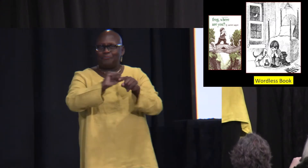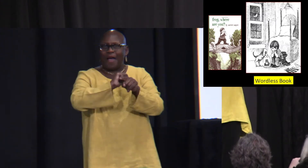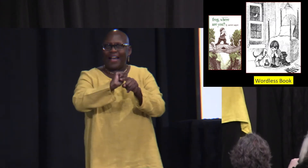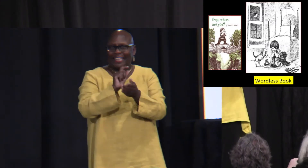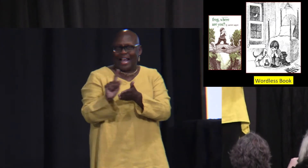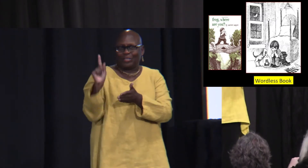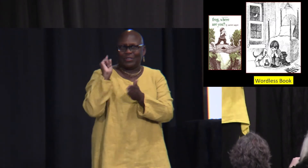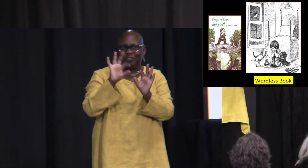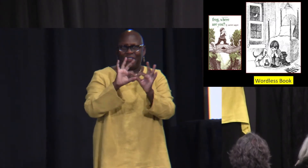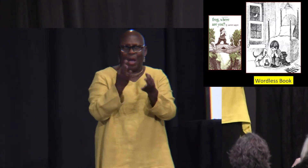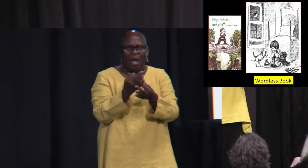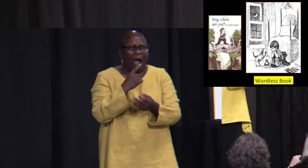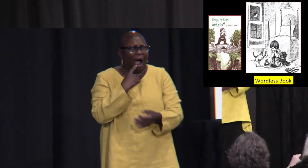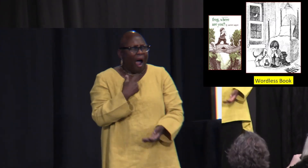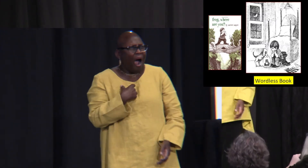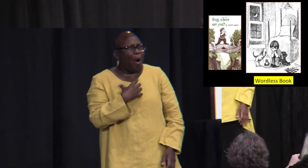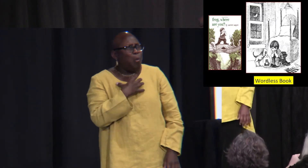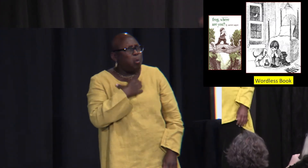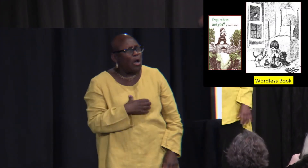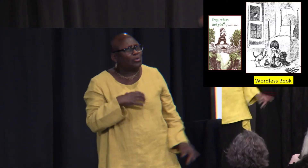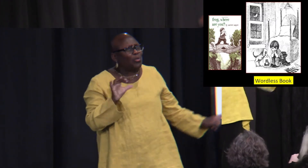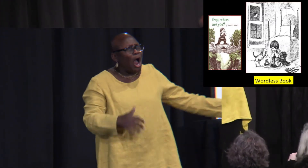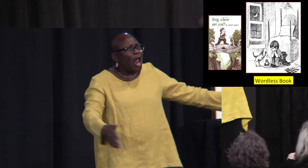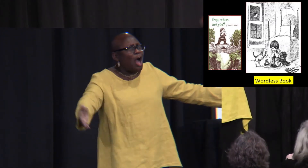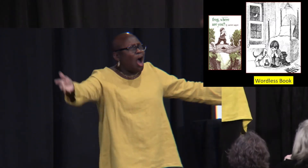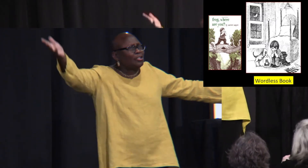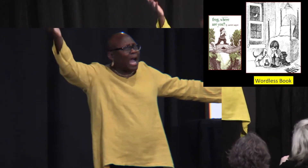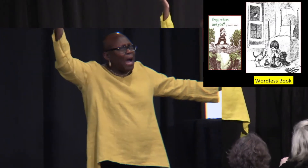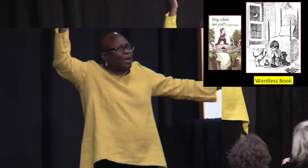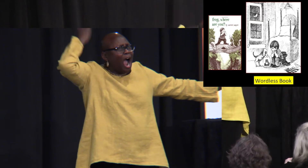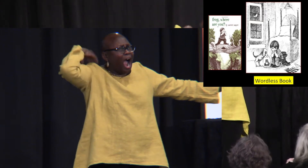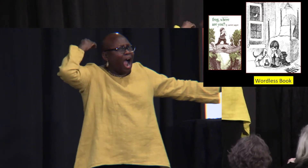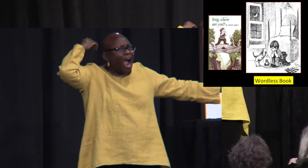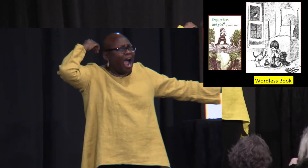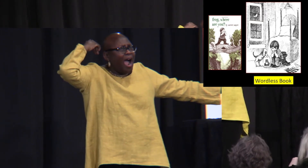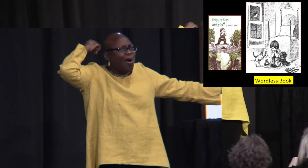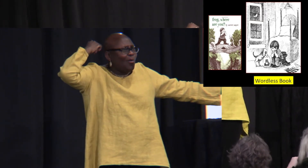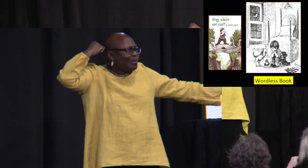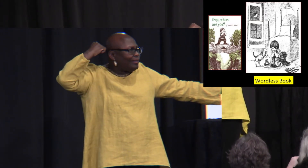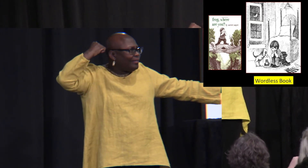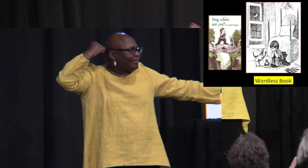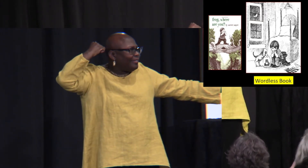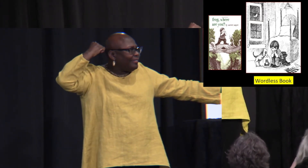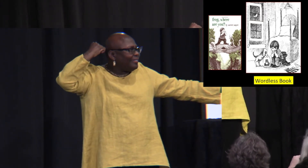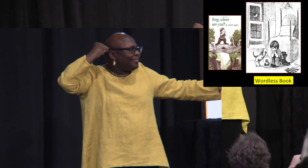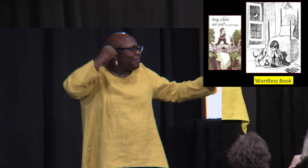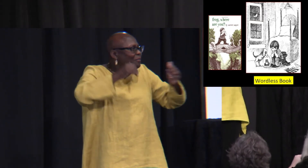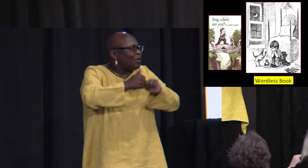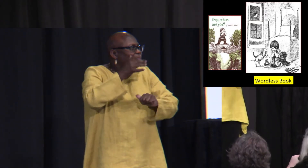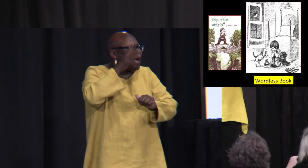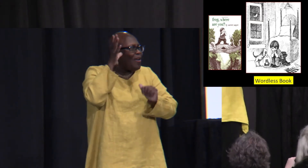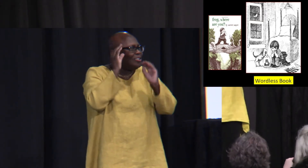In this case, it's night. They need to indicate the location of the story, the bedroom,